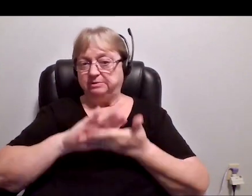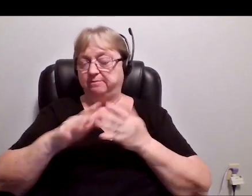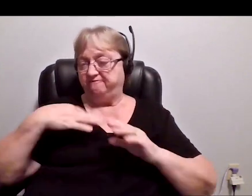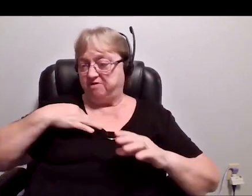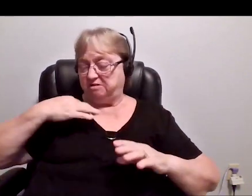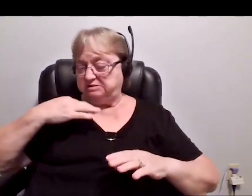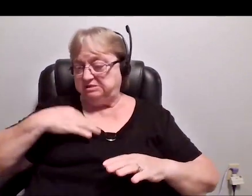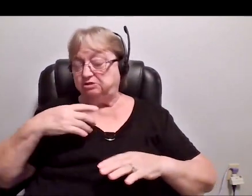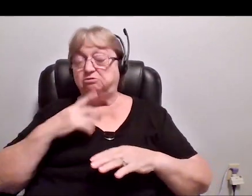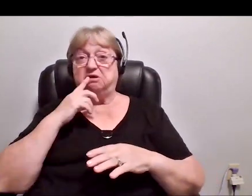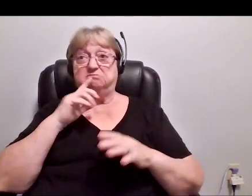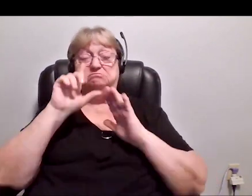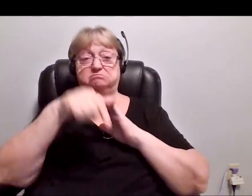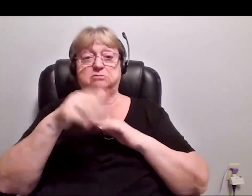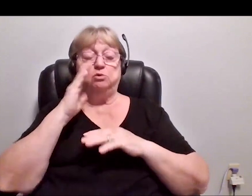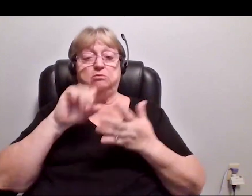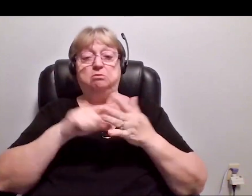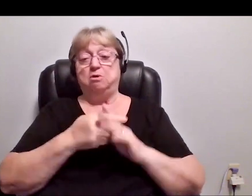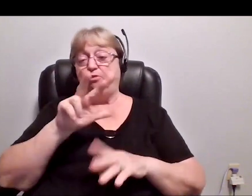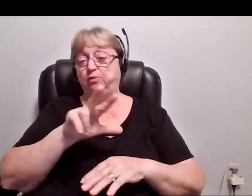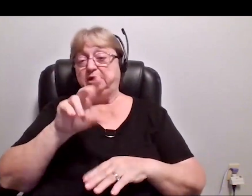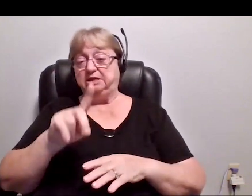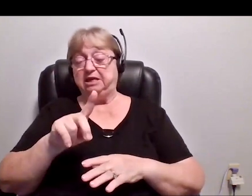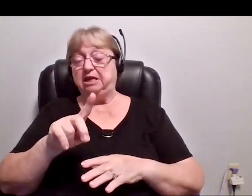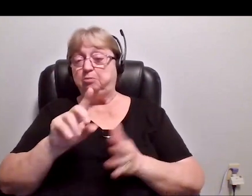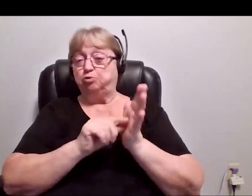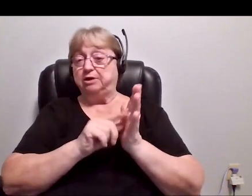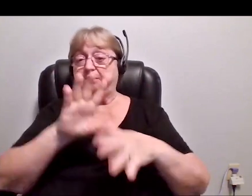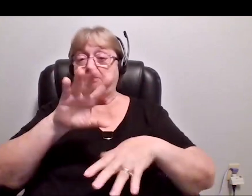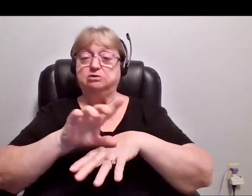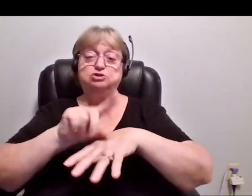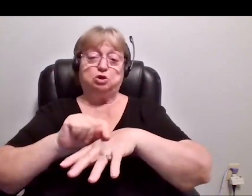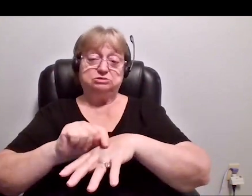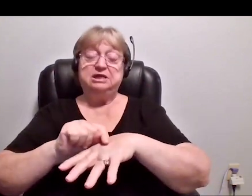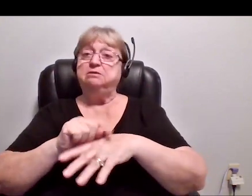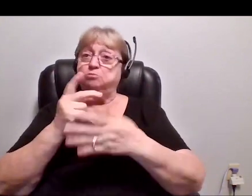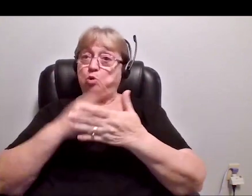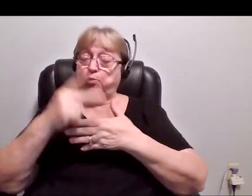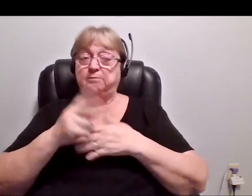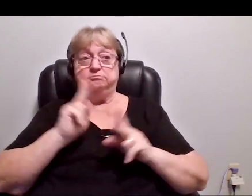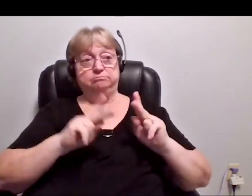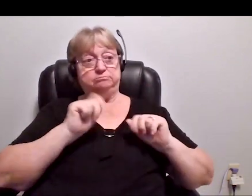We'll eventually be starting a 3D printing consulting program where people can learn about best practices